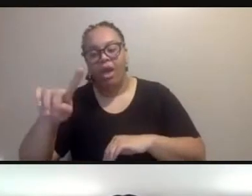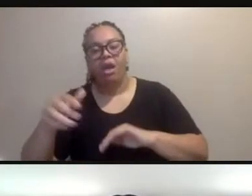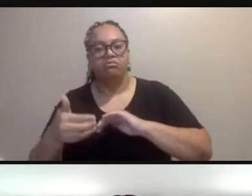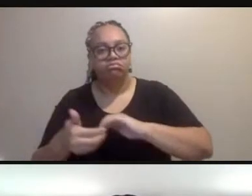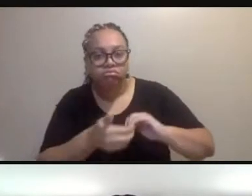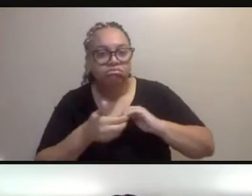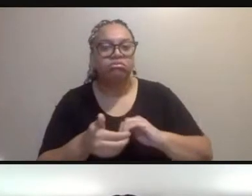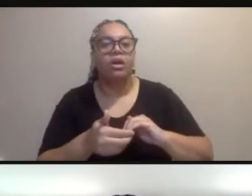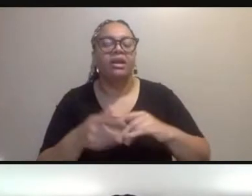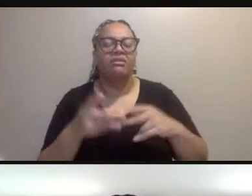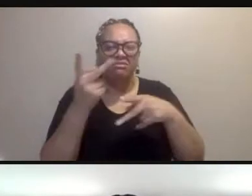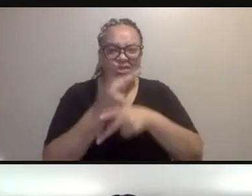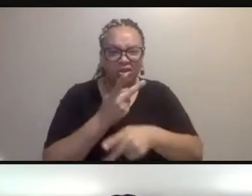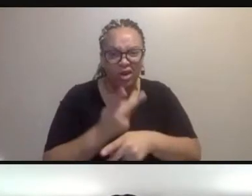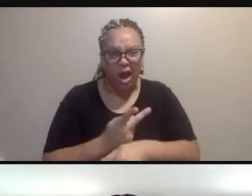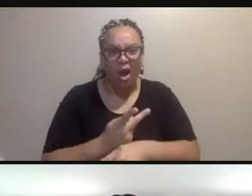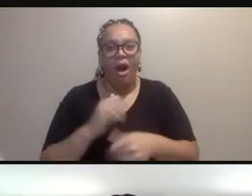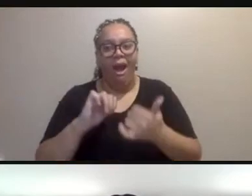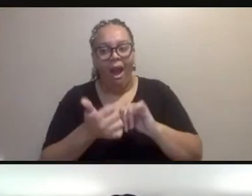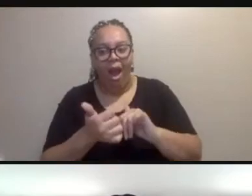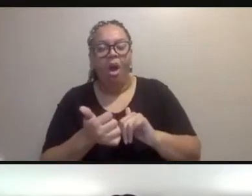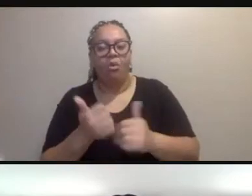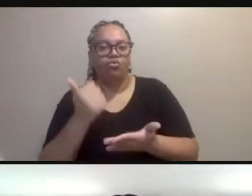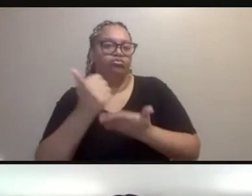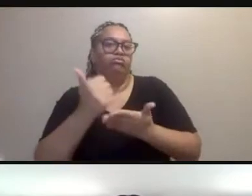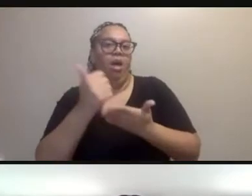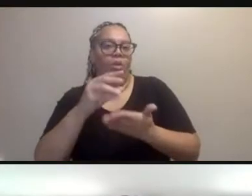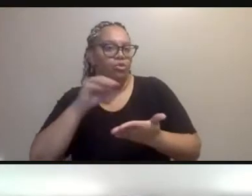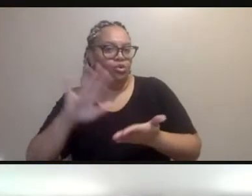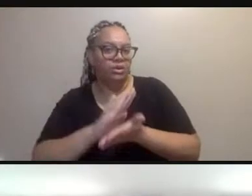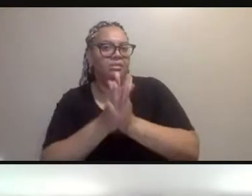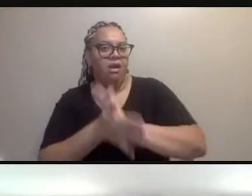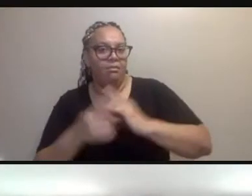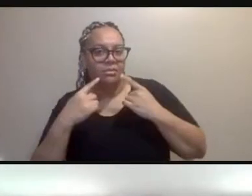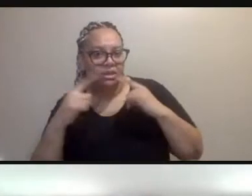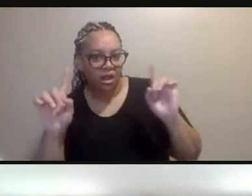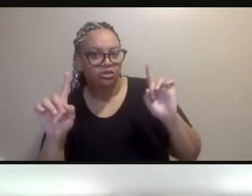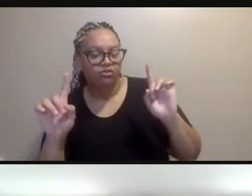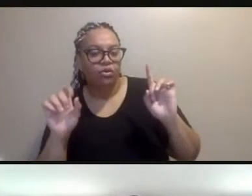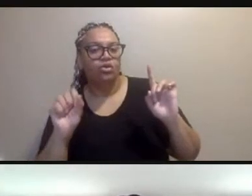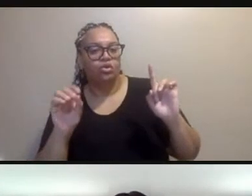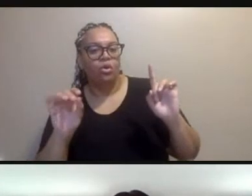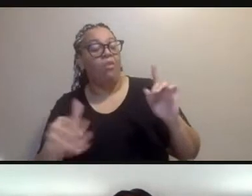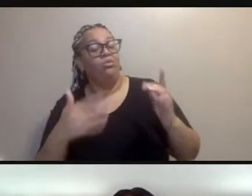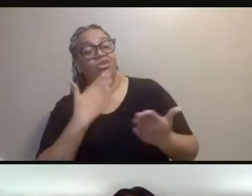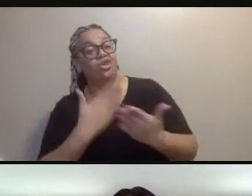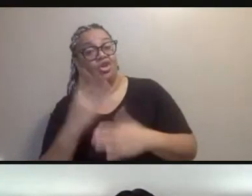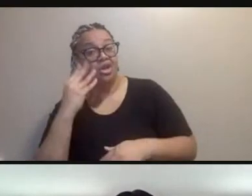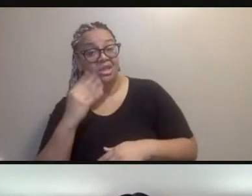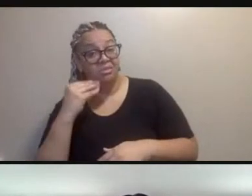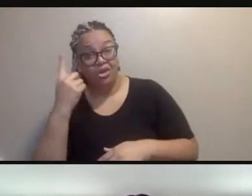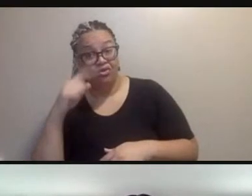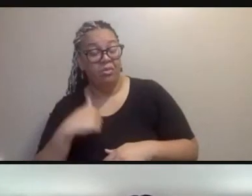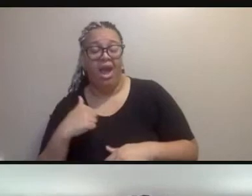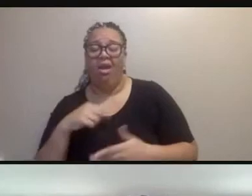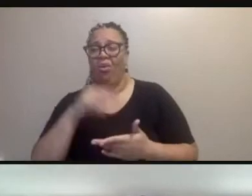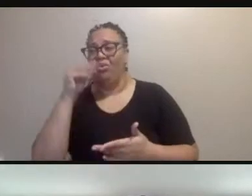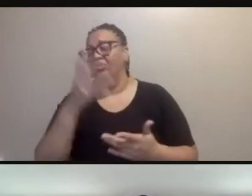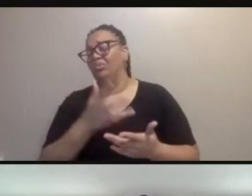ALSO DEAL WIT COMMUNITY COLLEGES AND HOW THEY